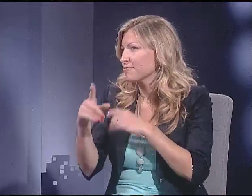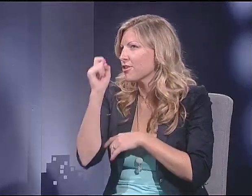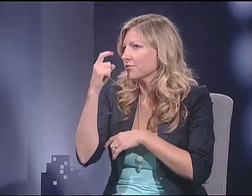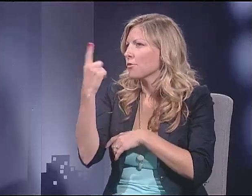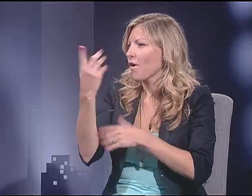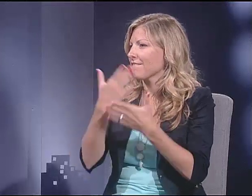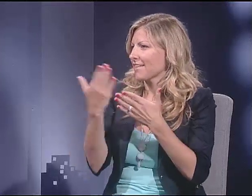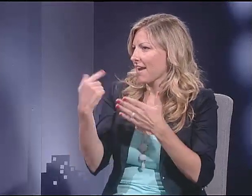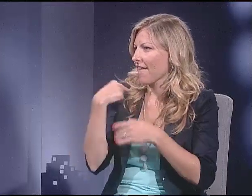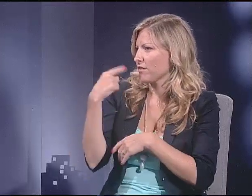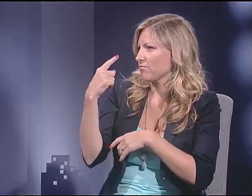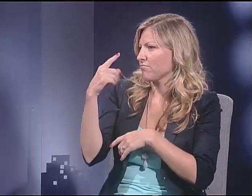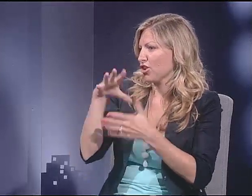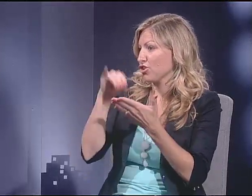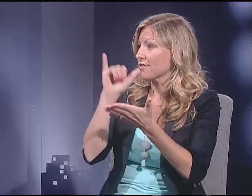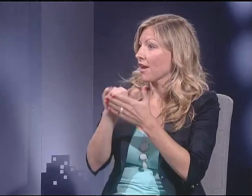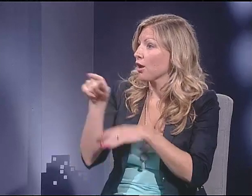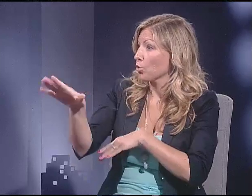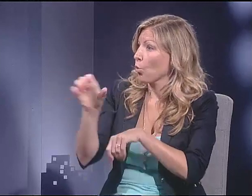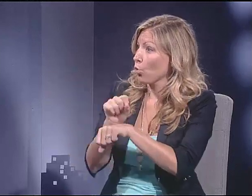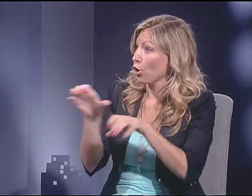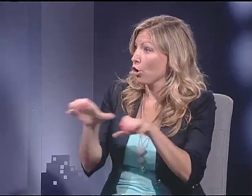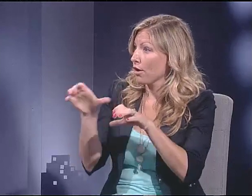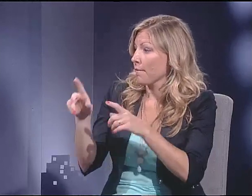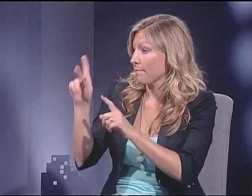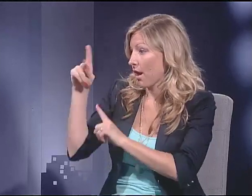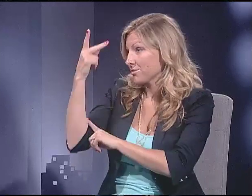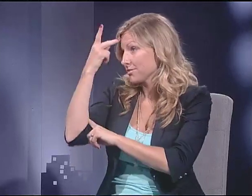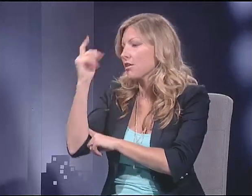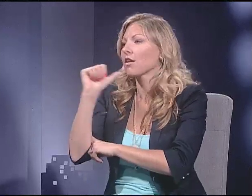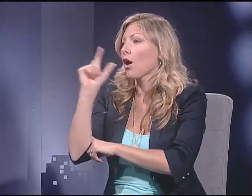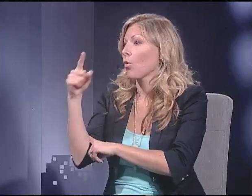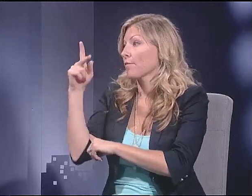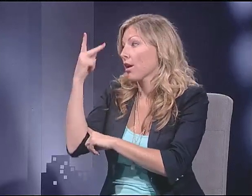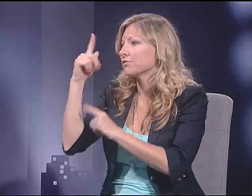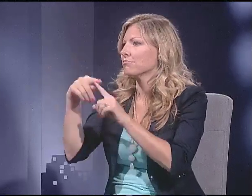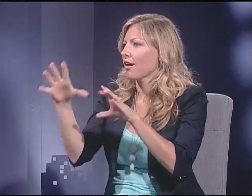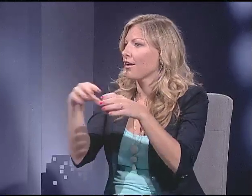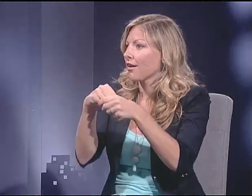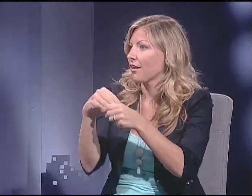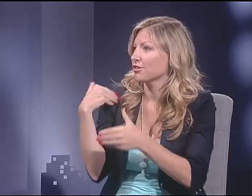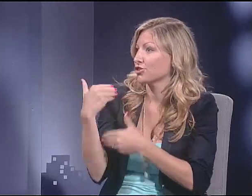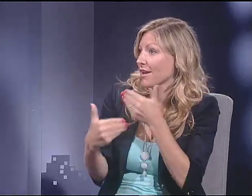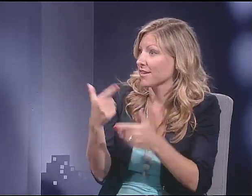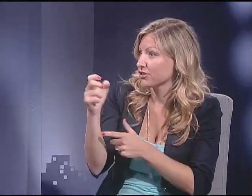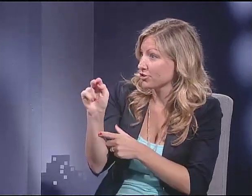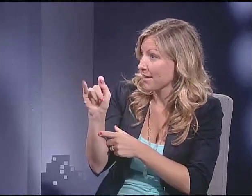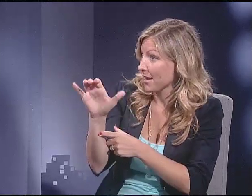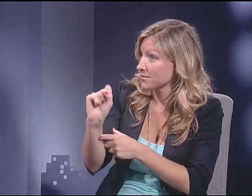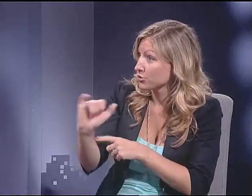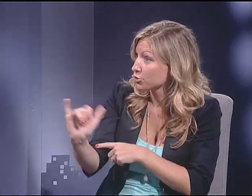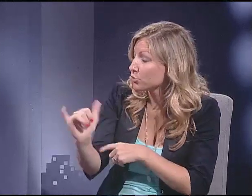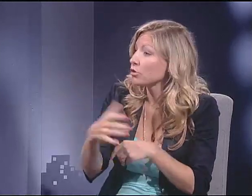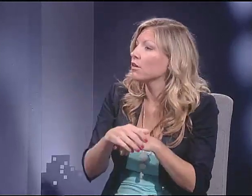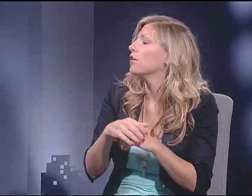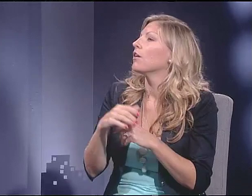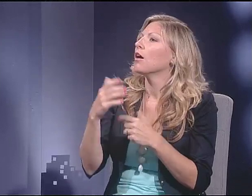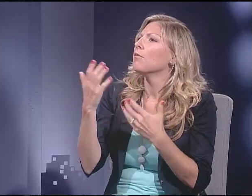Tamara: I'm happy you brought up abortion actually. One thing that I've learned related to your work is that you are not only in politics, but also genetics.